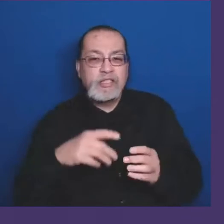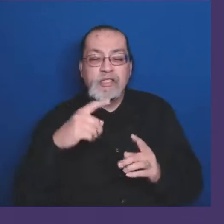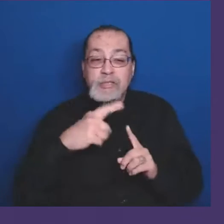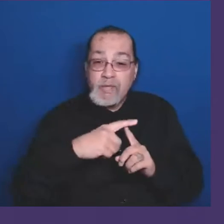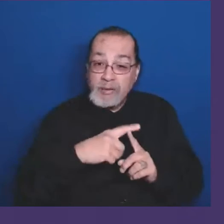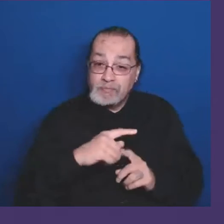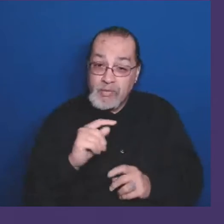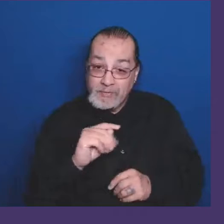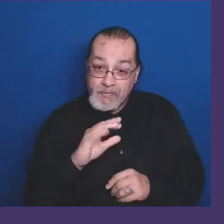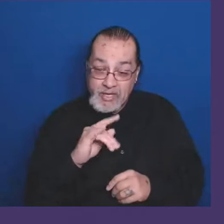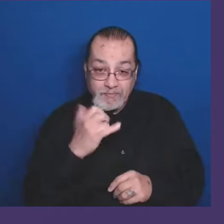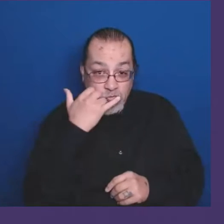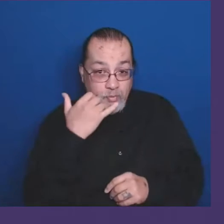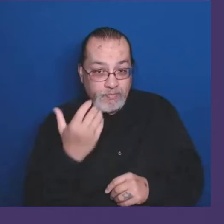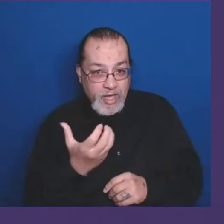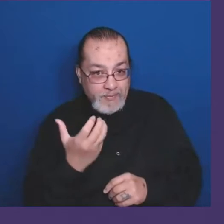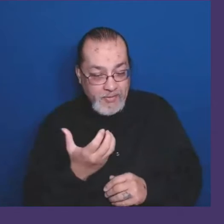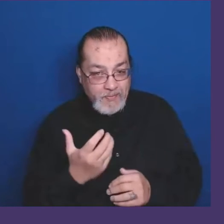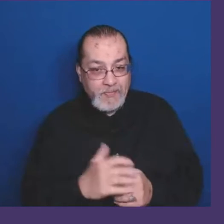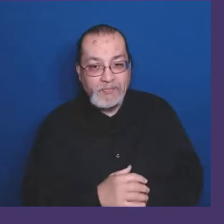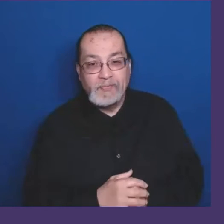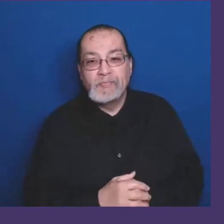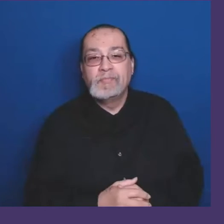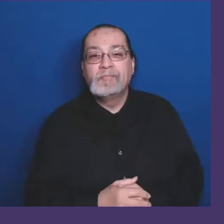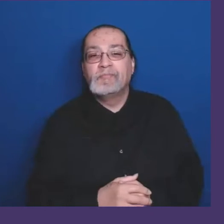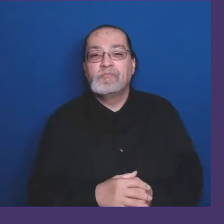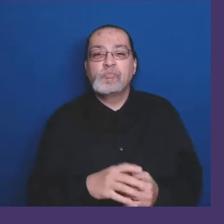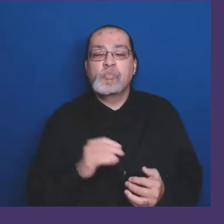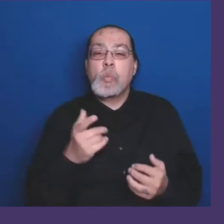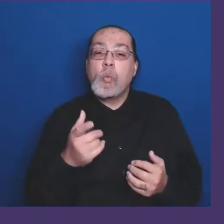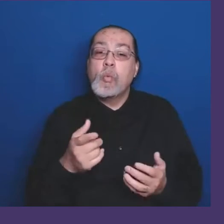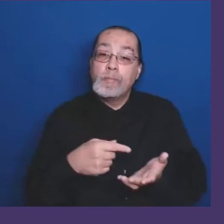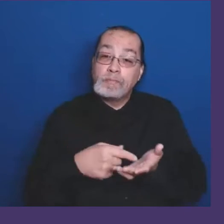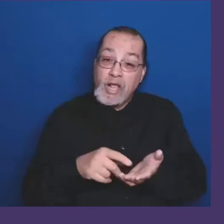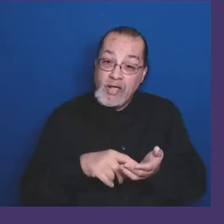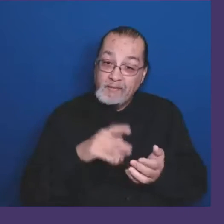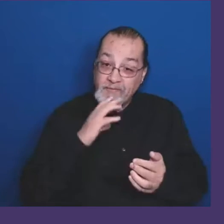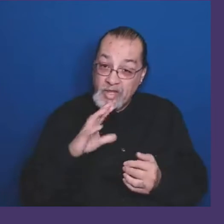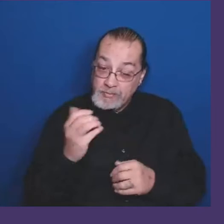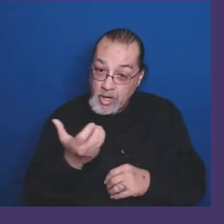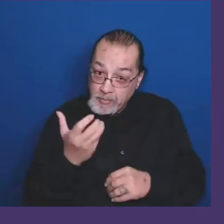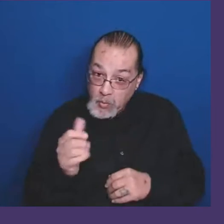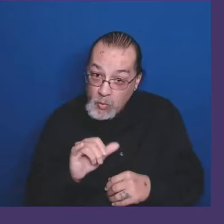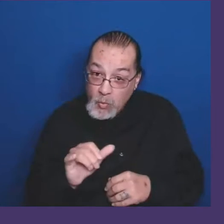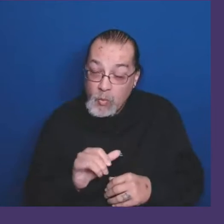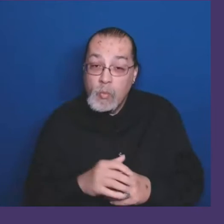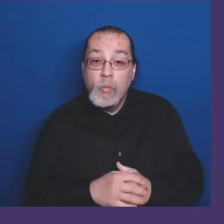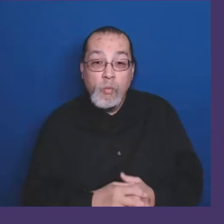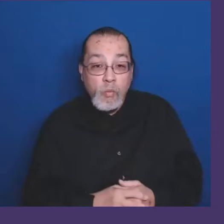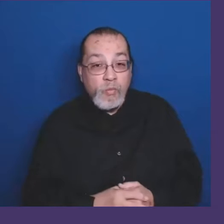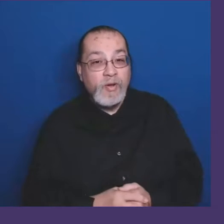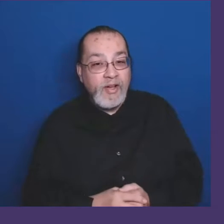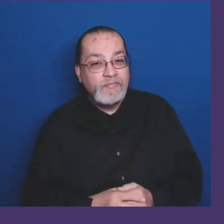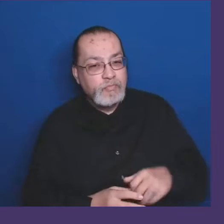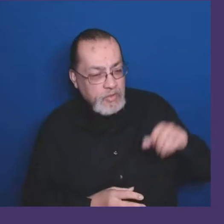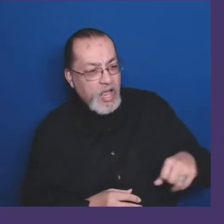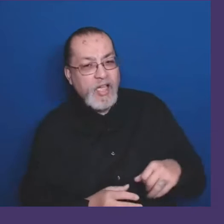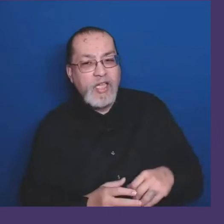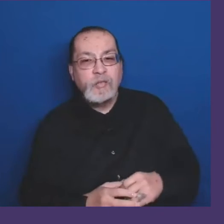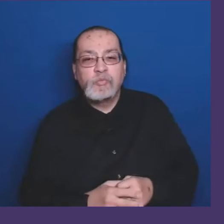Jenny Lay-Flurrie: You're playing for your mobile bill too? Ilene Arenberg: Yeah. Jenny Lay-Flurrie: You are able to be independent? Ilene Arenberg: Yes,